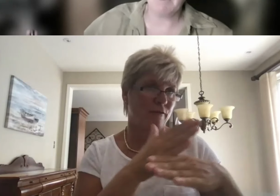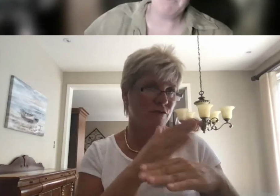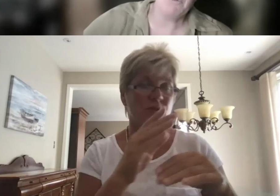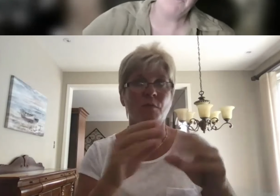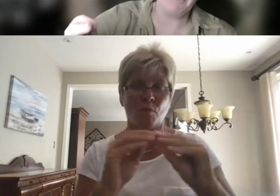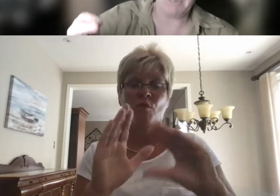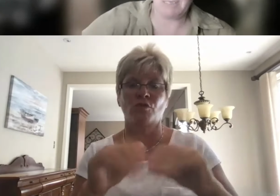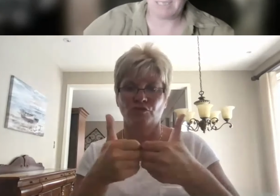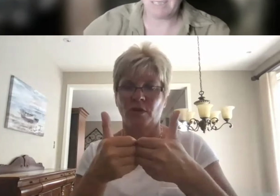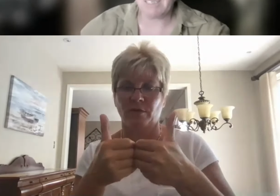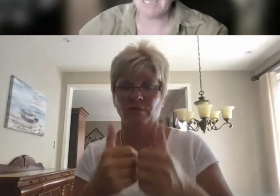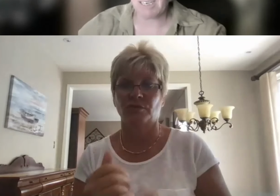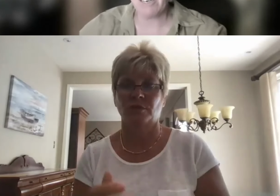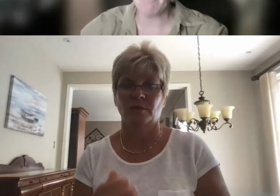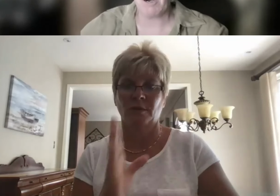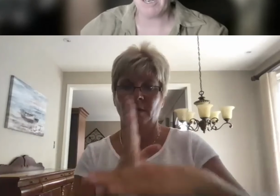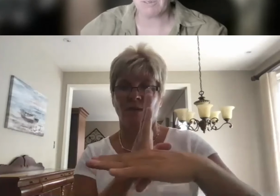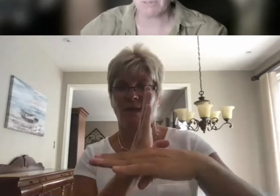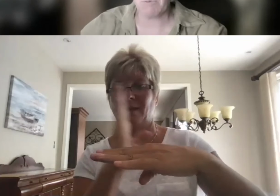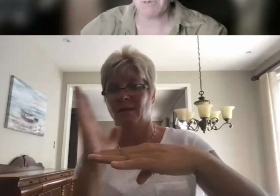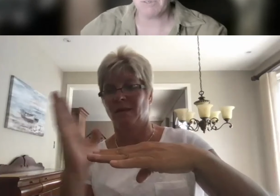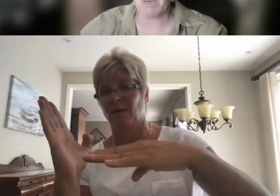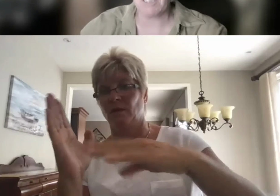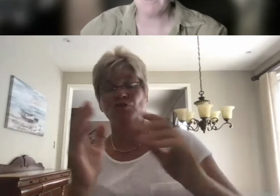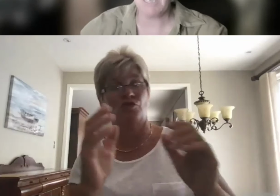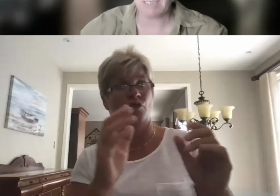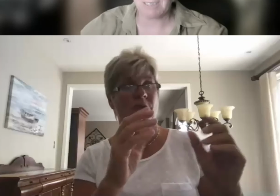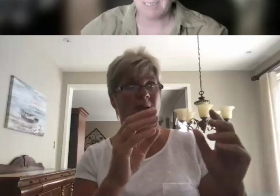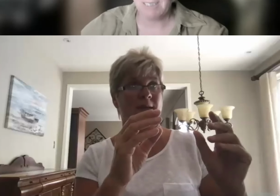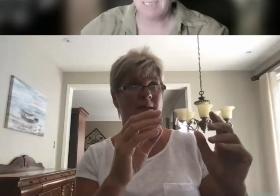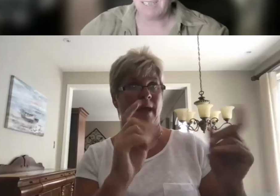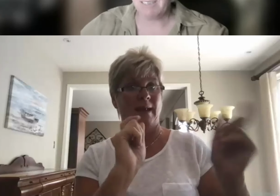move the entire model towards what you need.